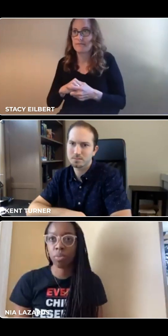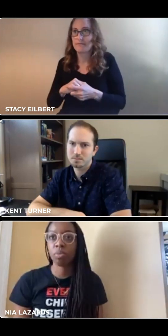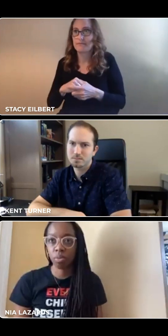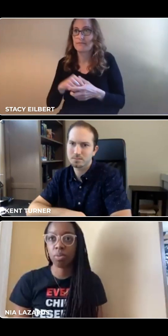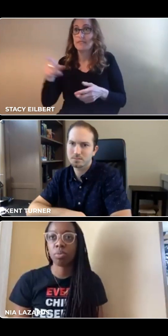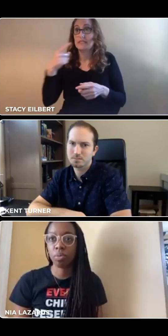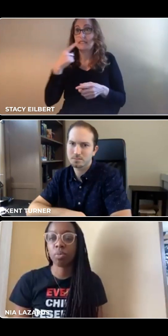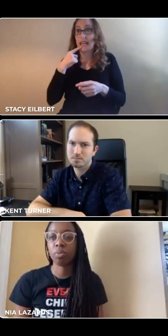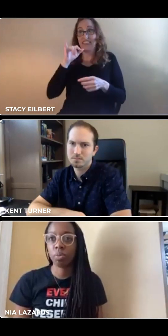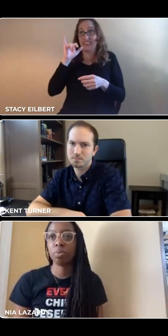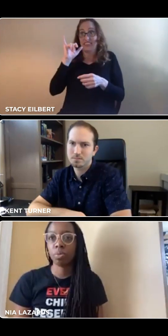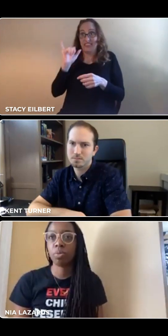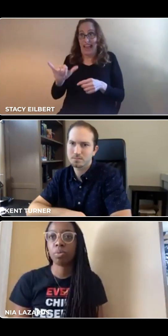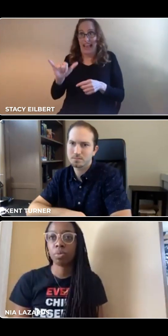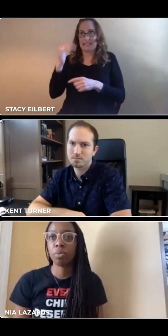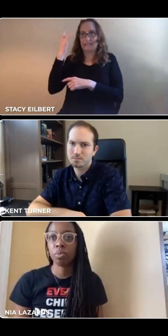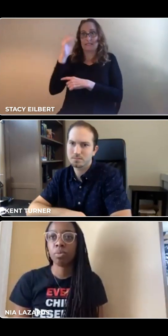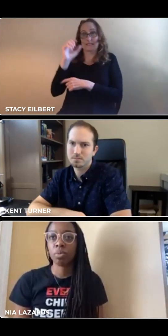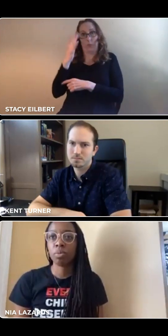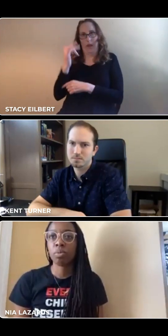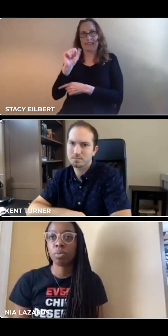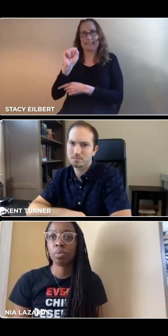And that may not always work for every student.